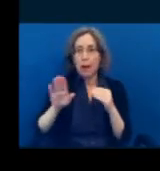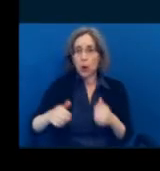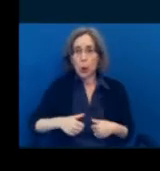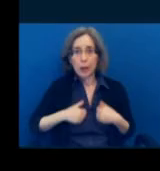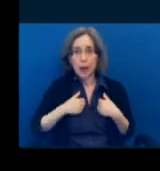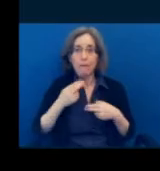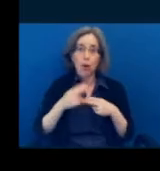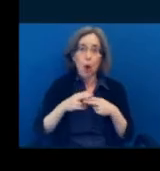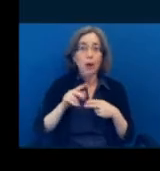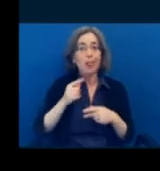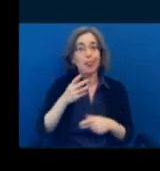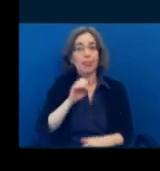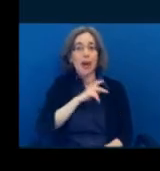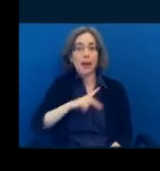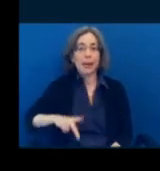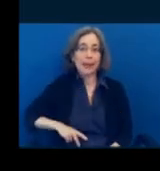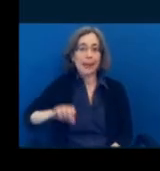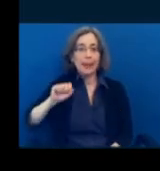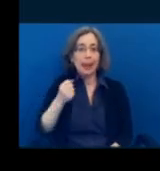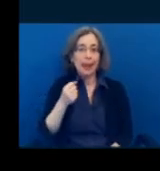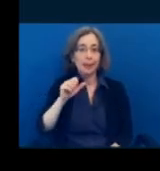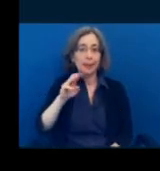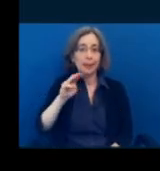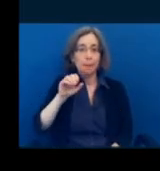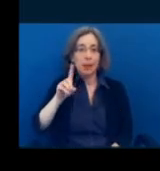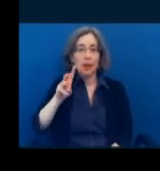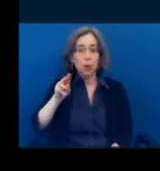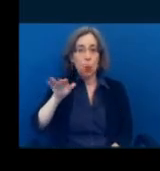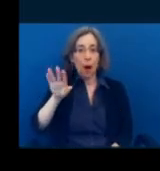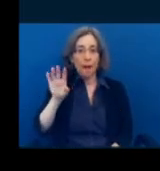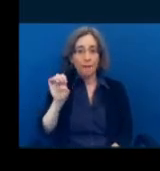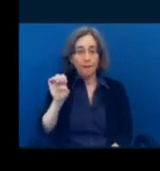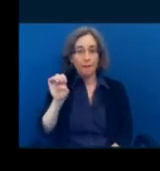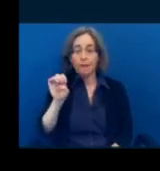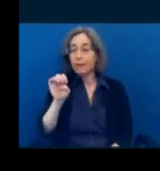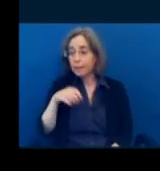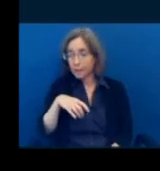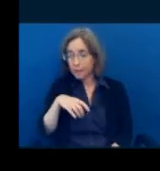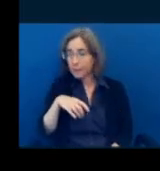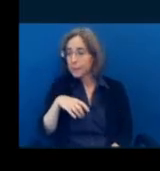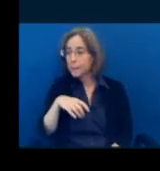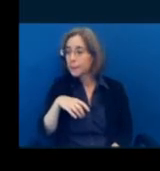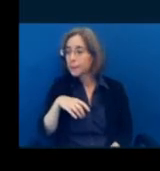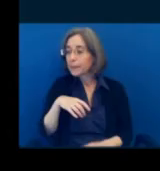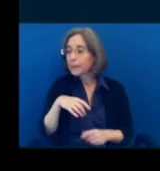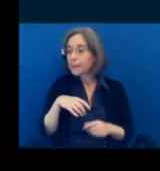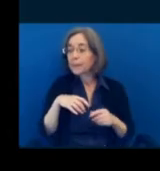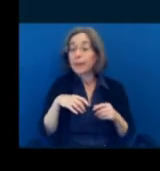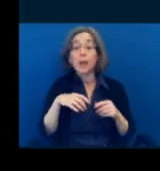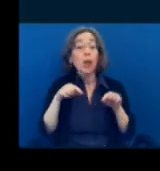ALL THE PEOPLE TRYING TO TAKE OVER THE PRACTICE SHE DECIDED TO